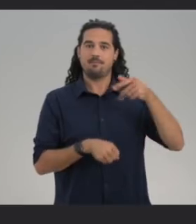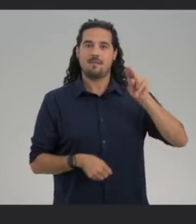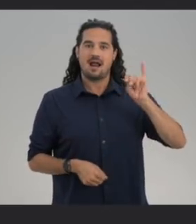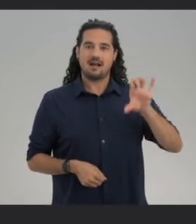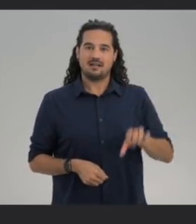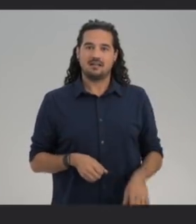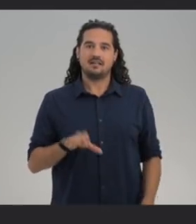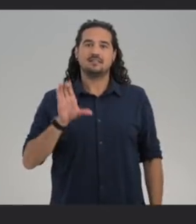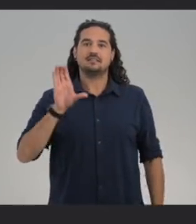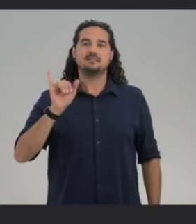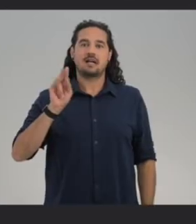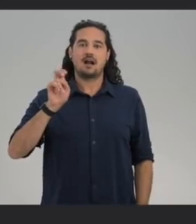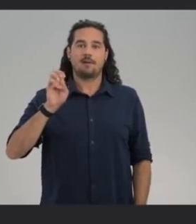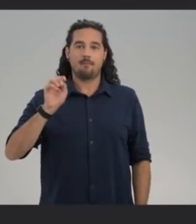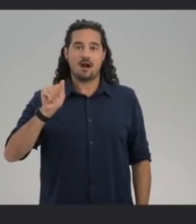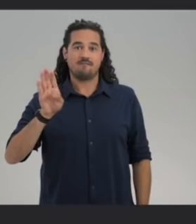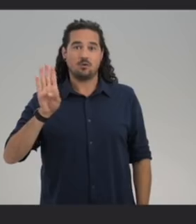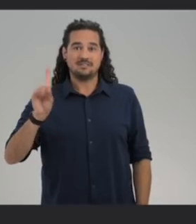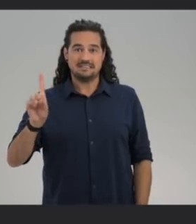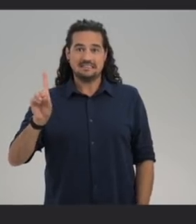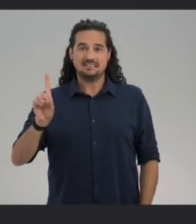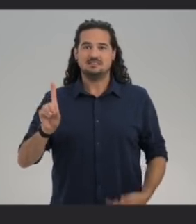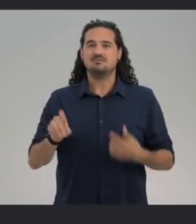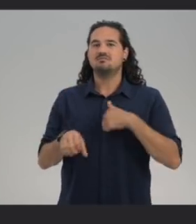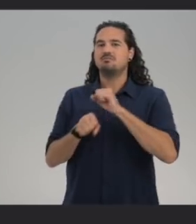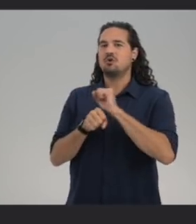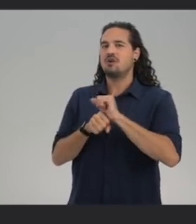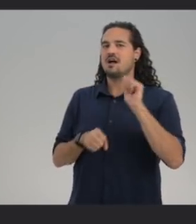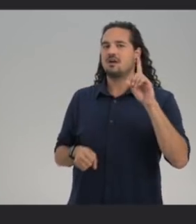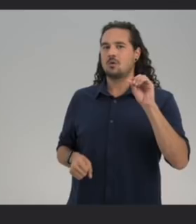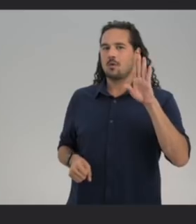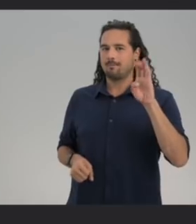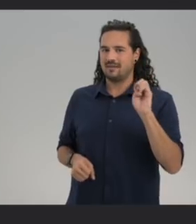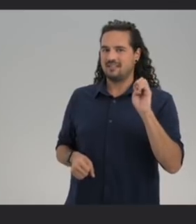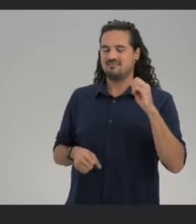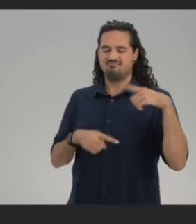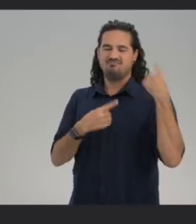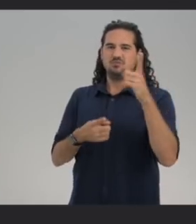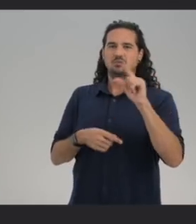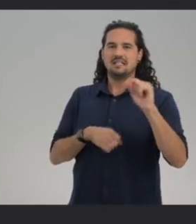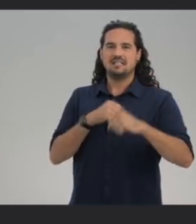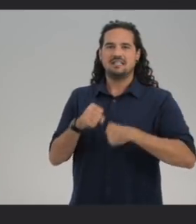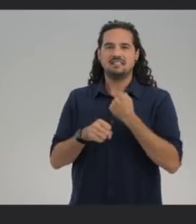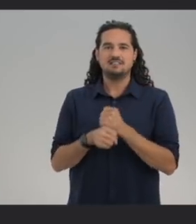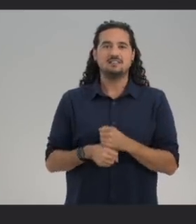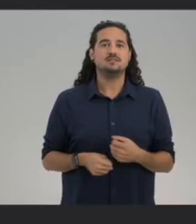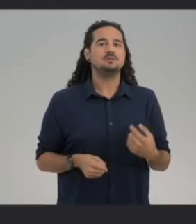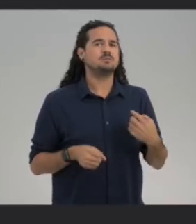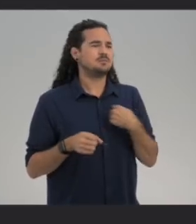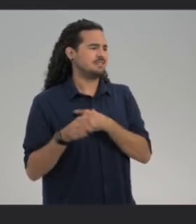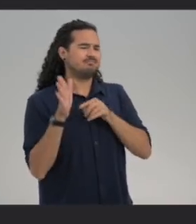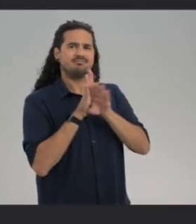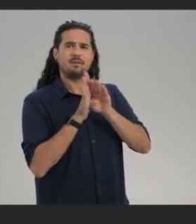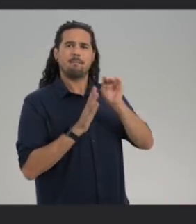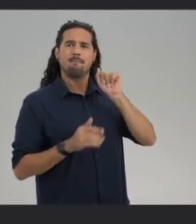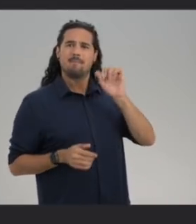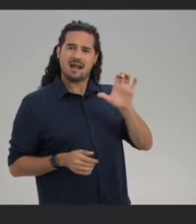Cinema 4D. -Baldur's Gate III. I've been at Adobe for over 20 years. At Panic, we make Mac software. A coding app for kids.